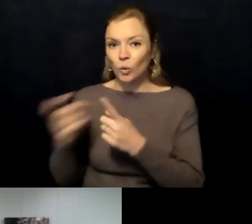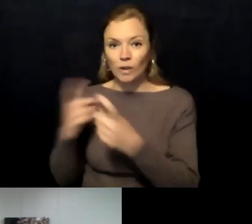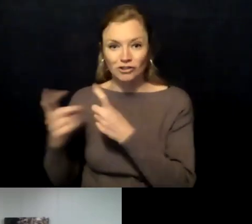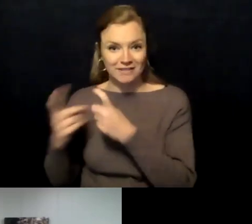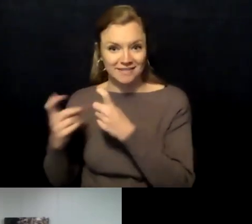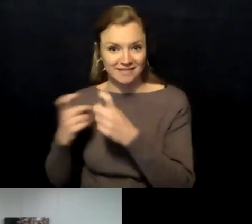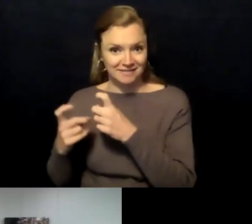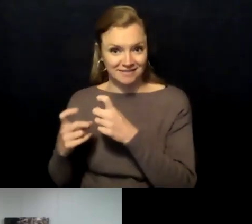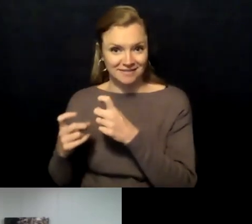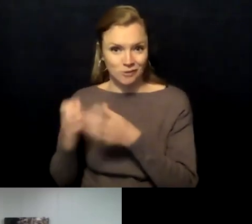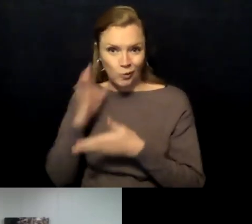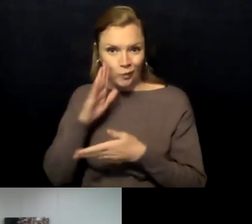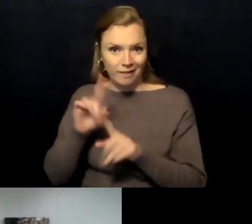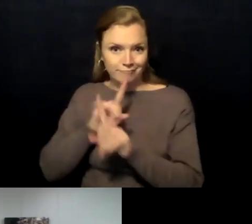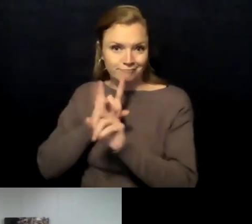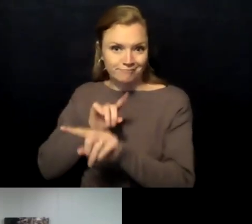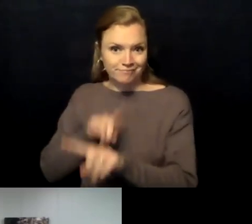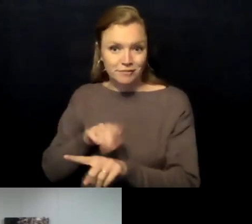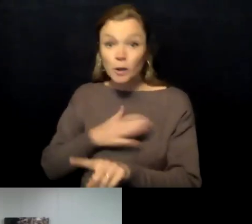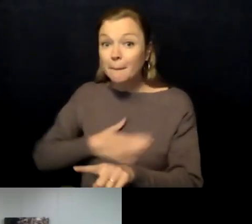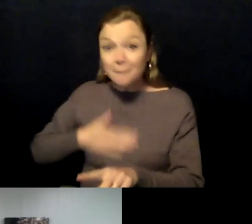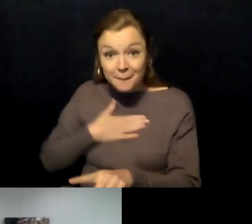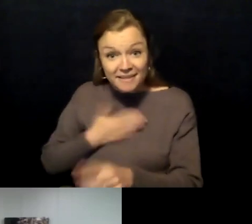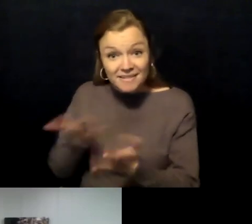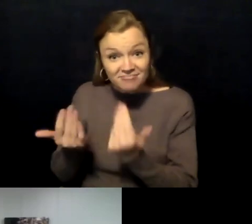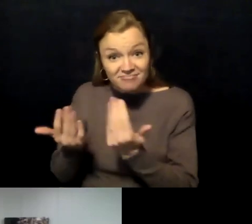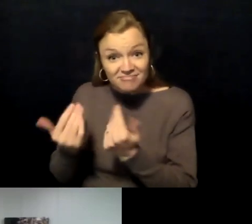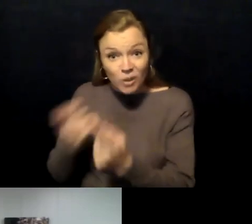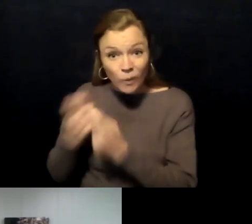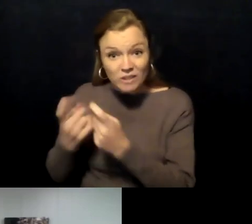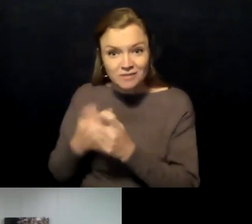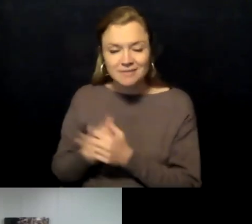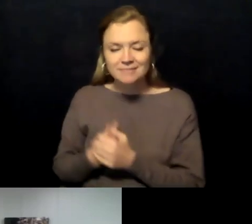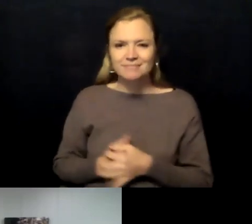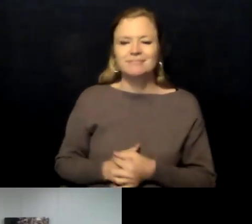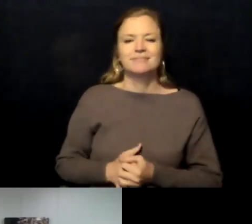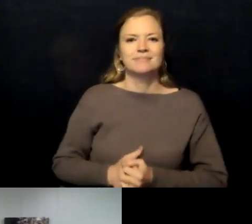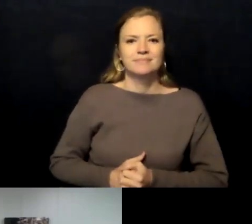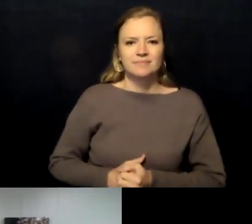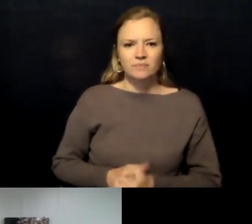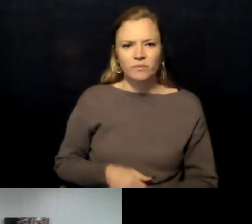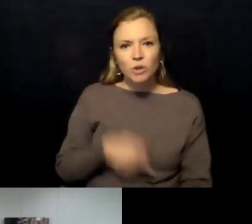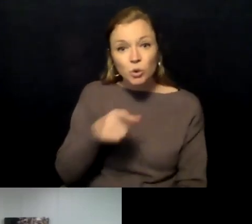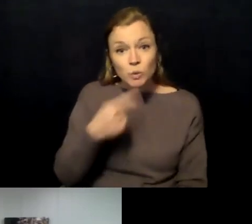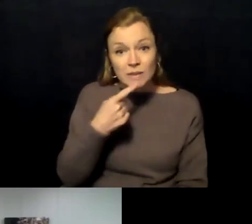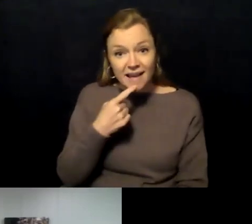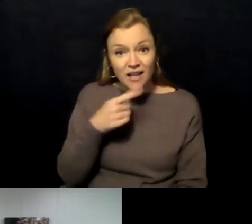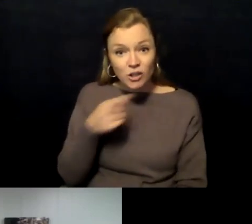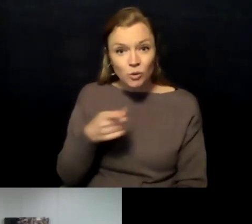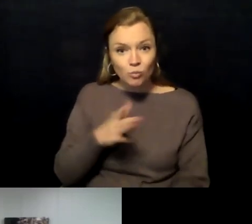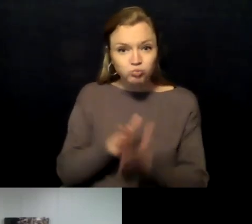questions, you said you had a special interest in working at the zoo because you love